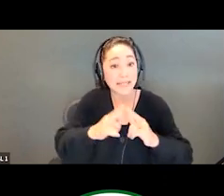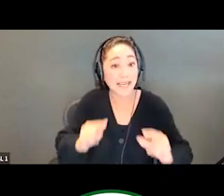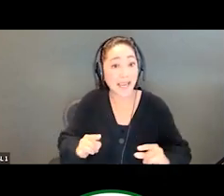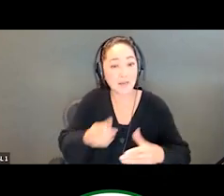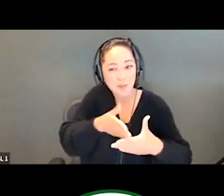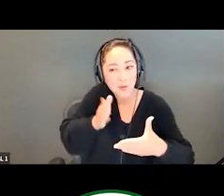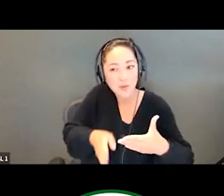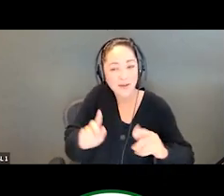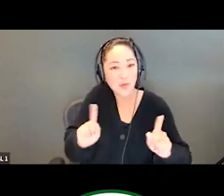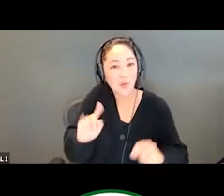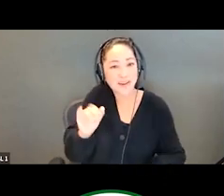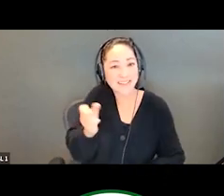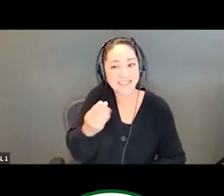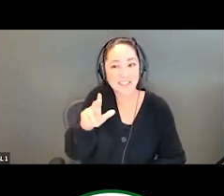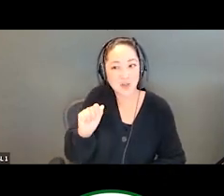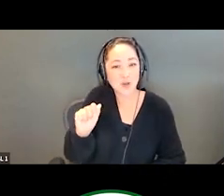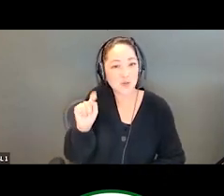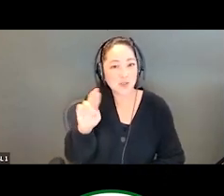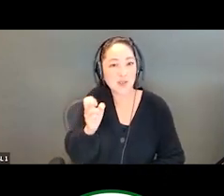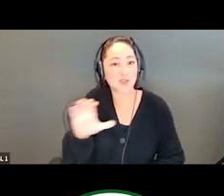past 5 years.